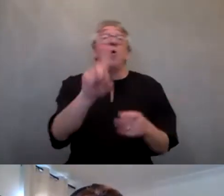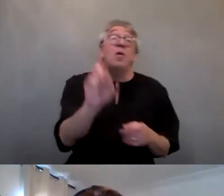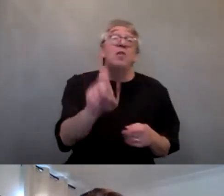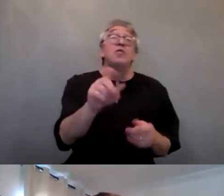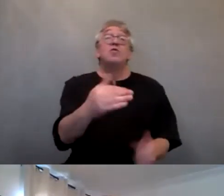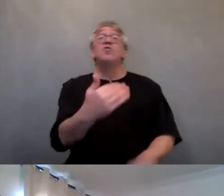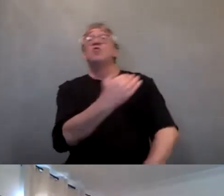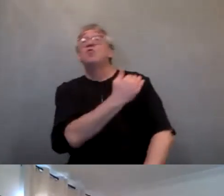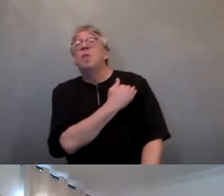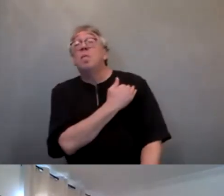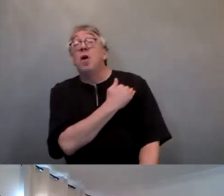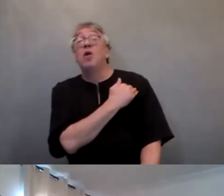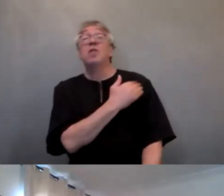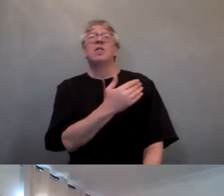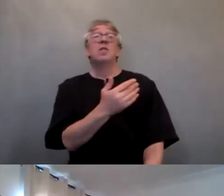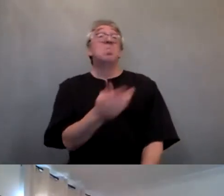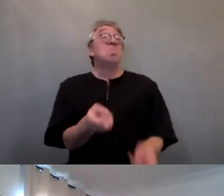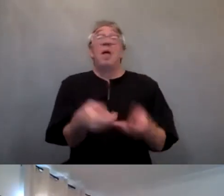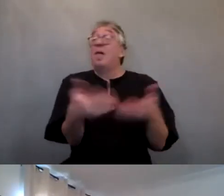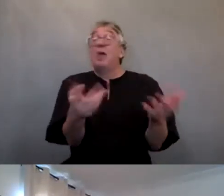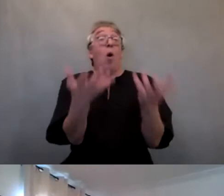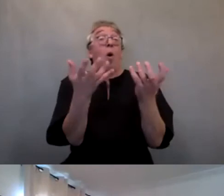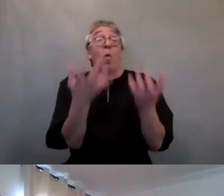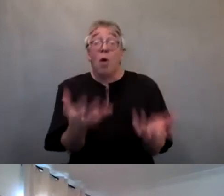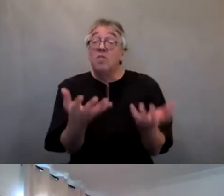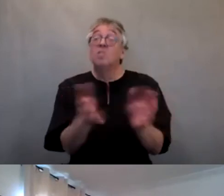looking forward to hear from all of you, if you have any questions,